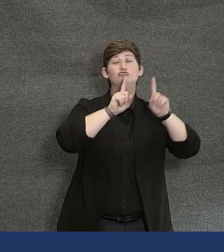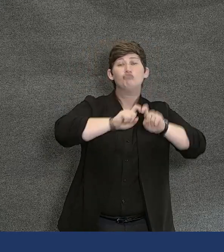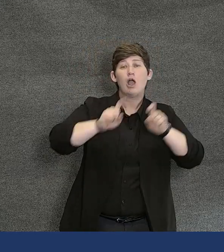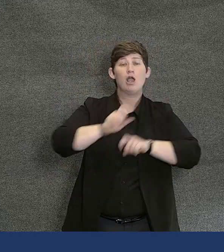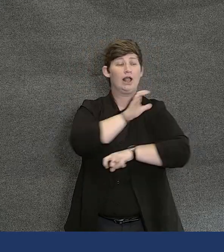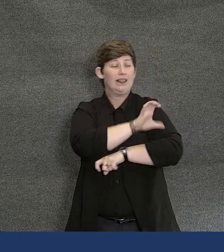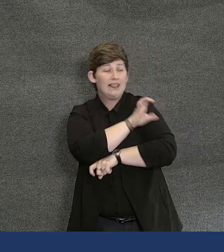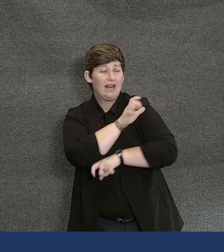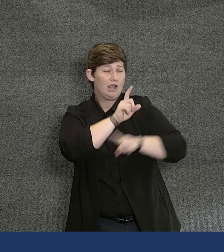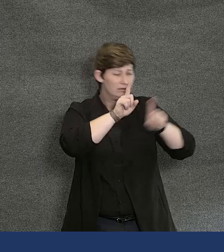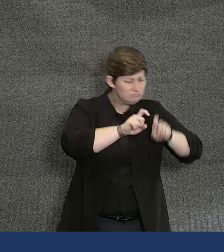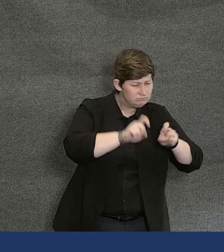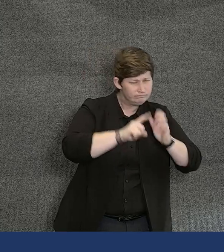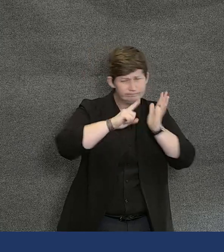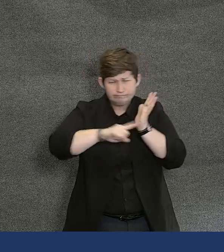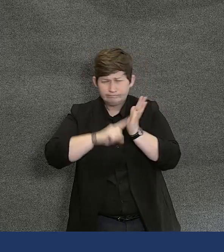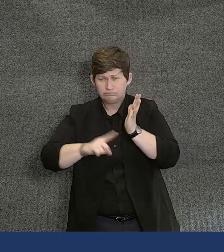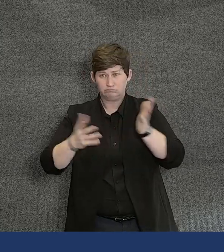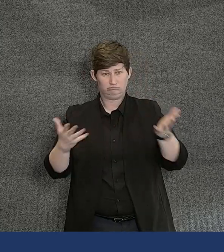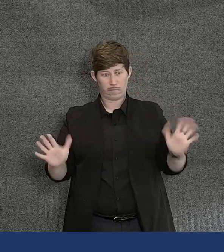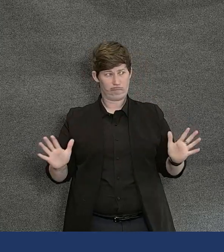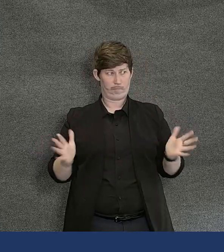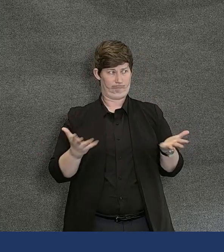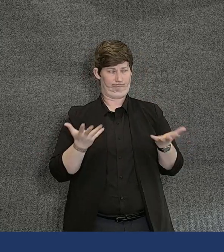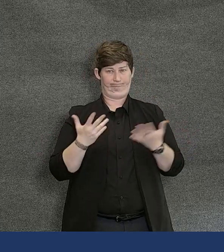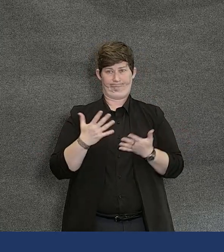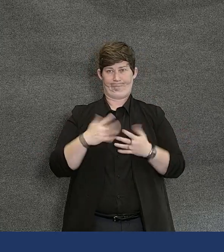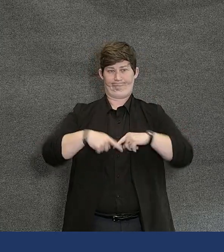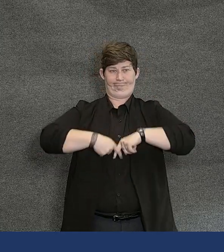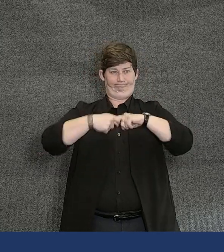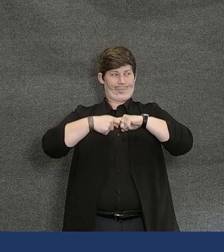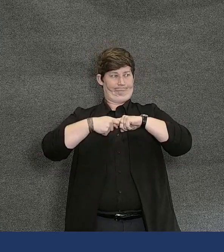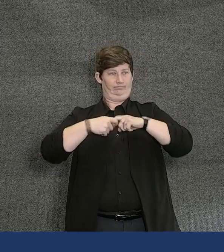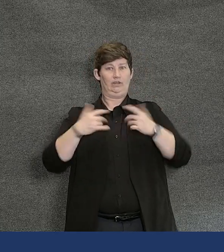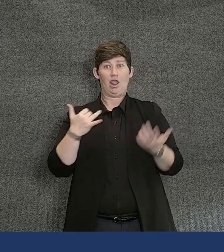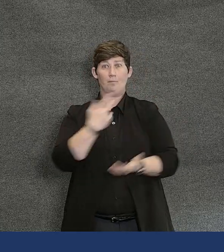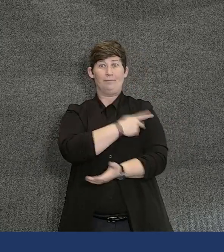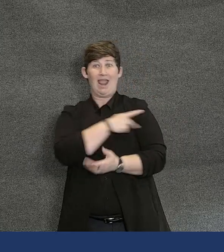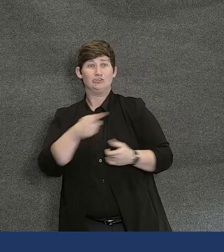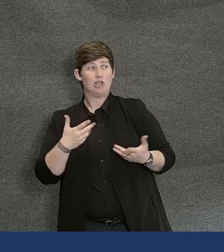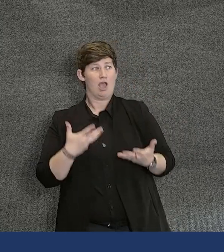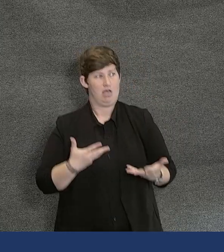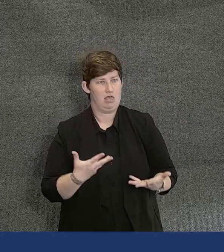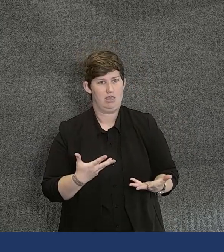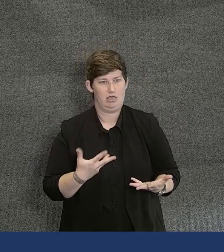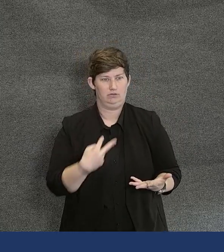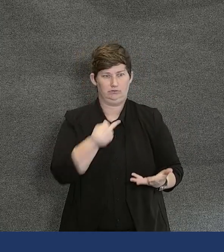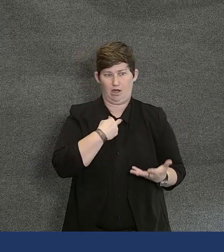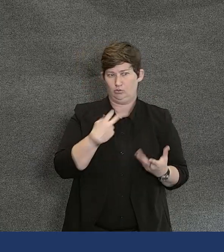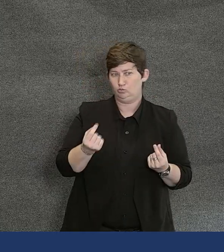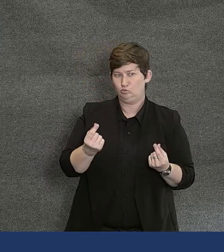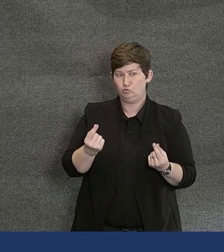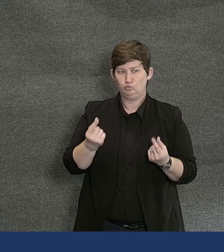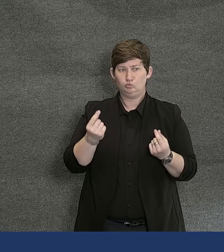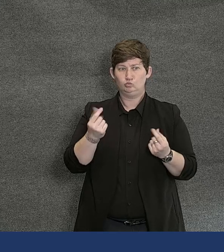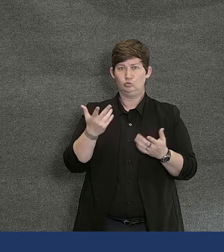abandoned and confused. These cuts were abrupt, meaning they happened suddenly. They were arbitrary.